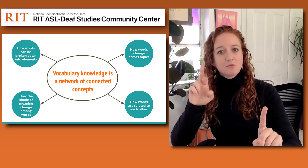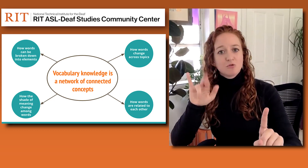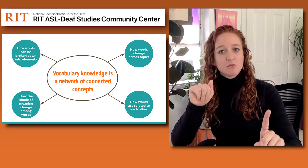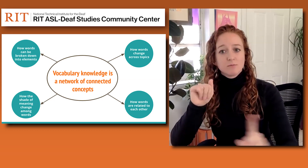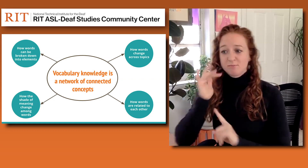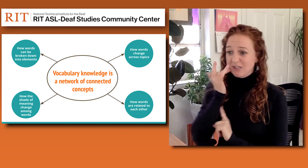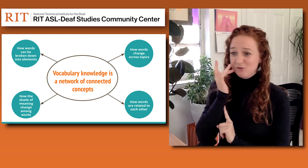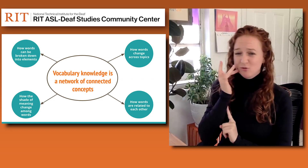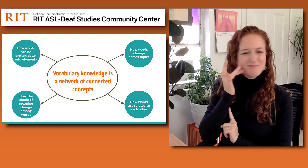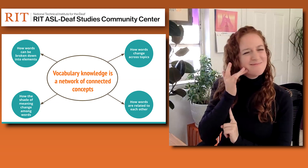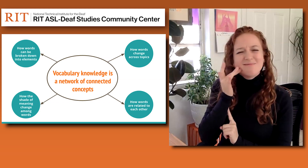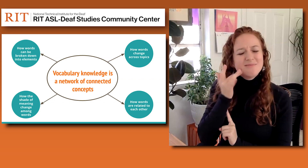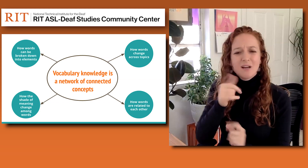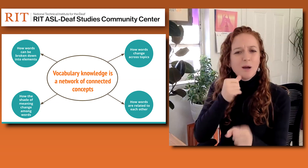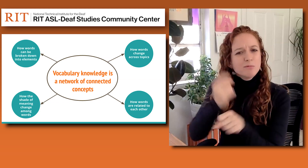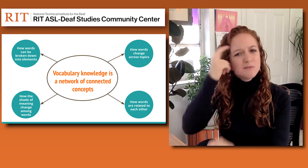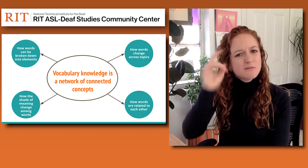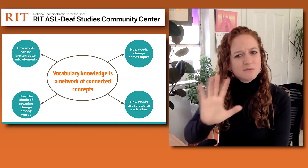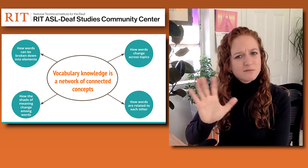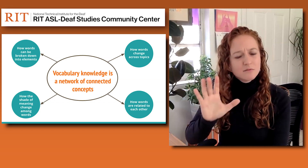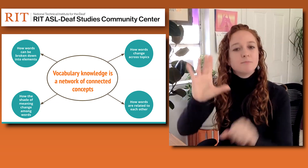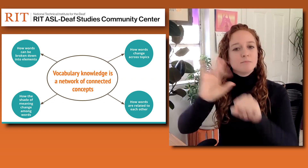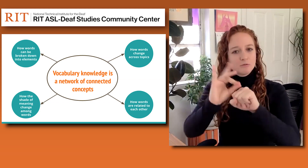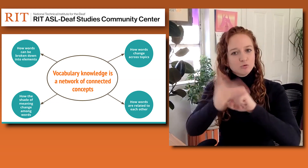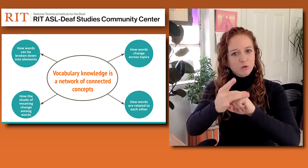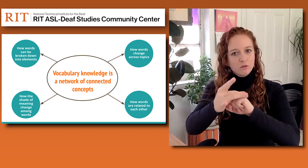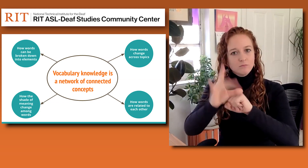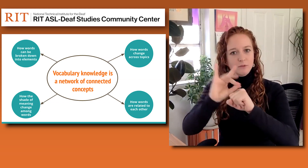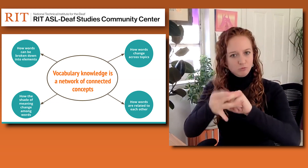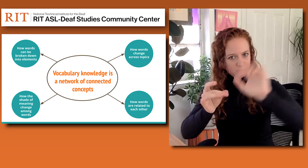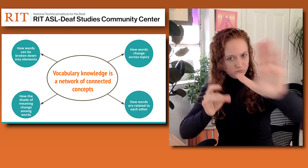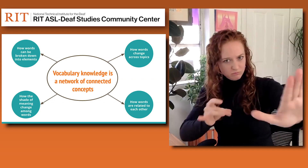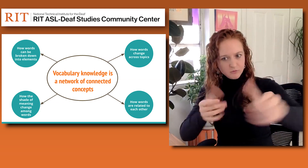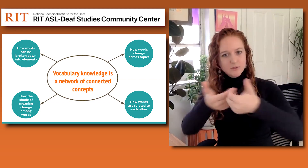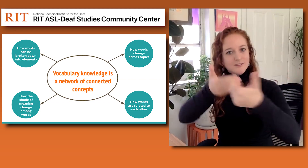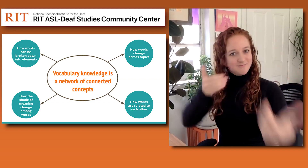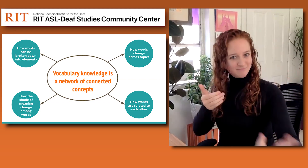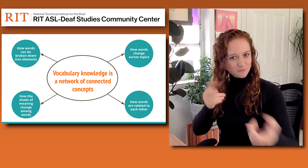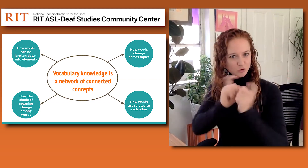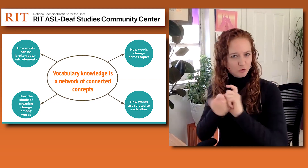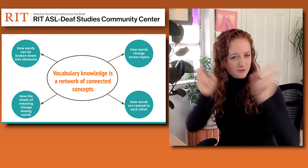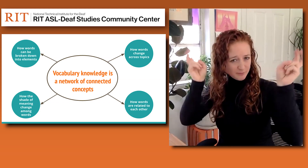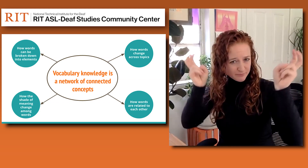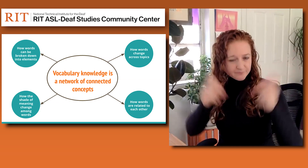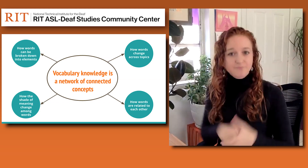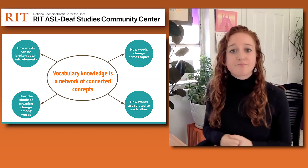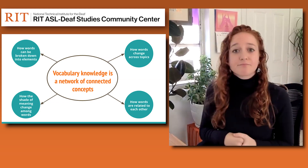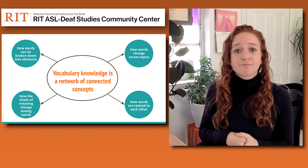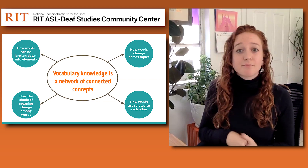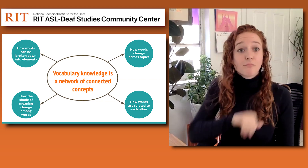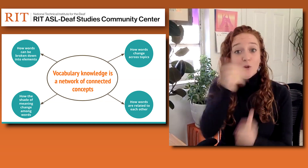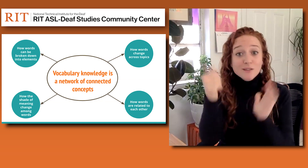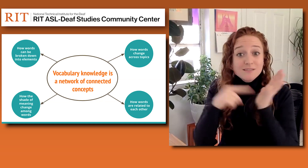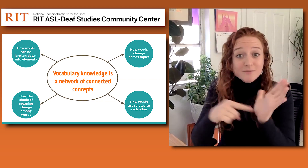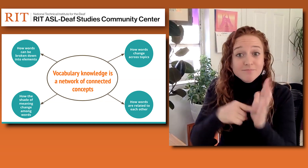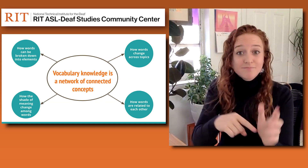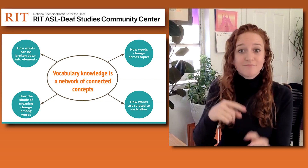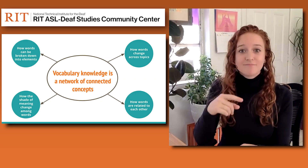that has bacteria in it, the sign for our human bacteria doesn't work. So we've separated it out. We've changed the sign.